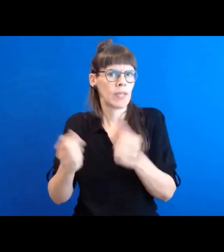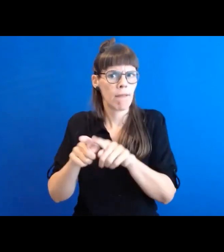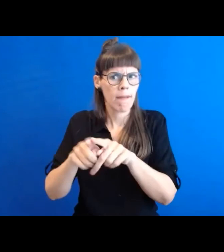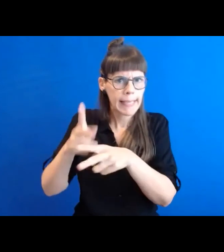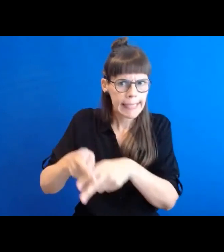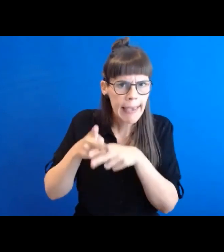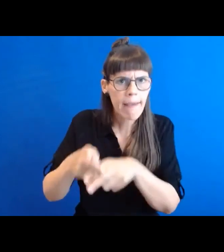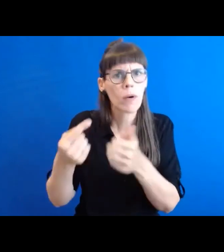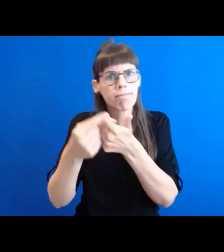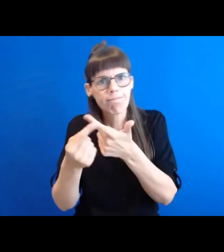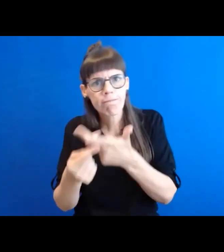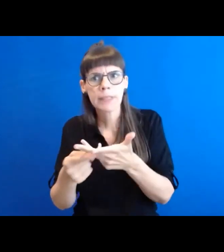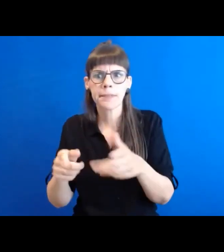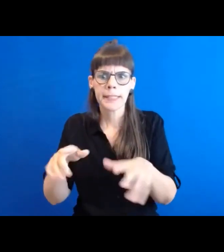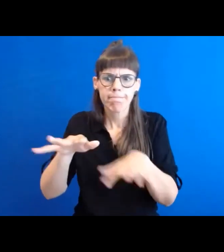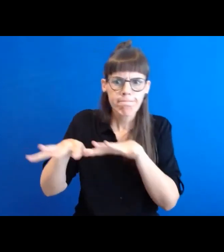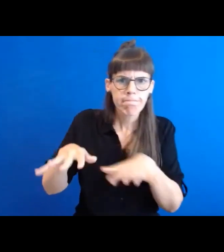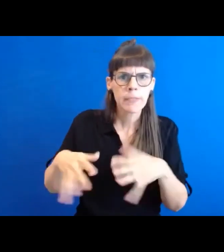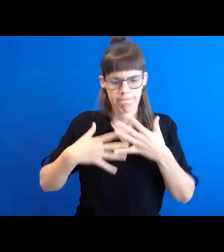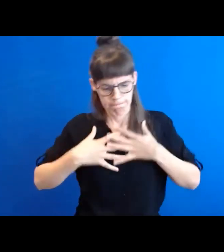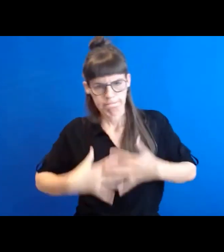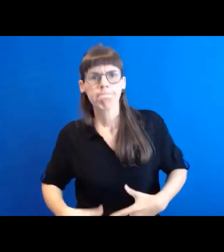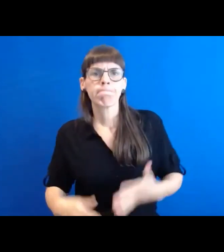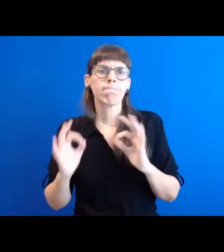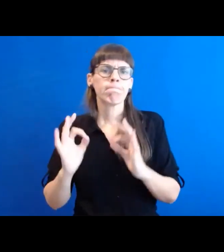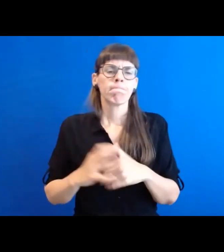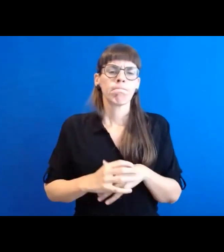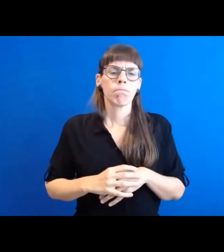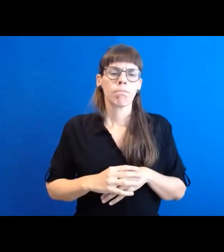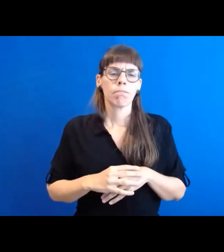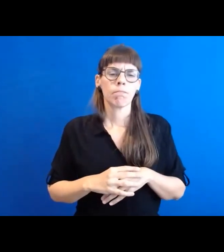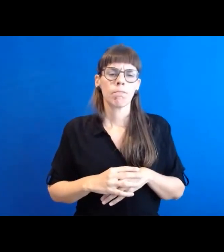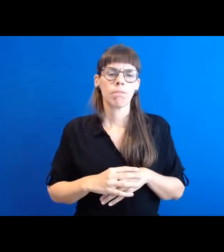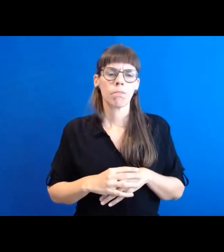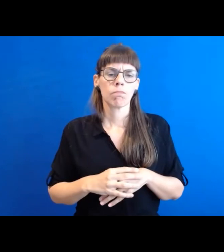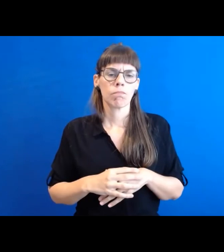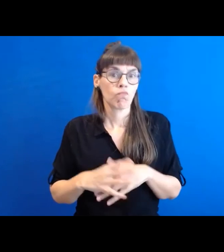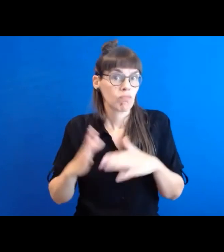persons with disabilities require